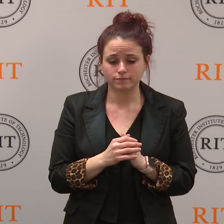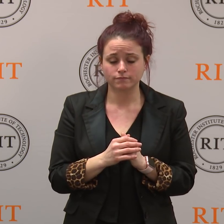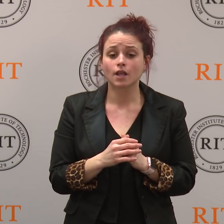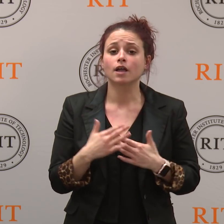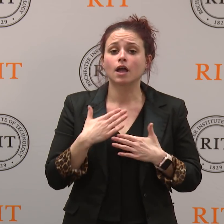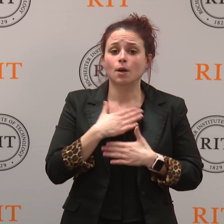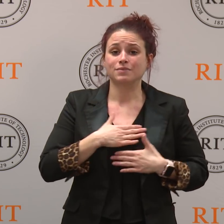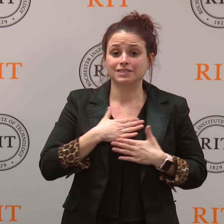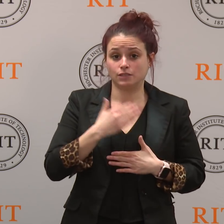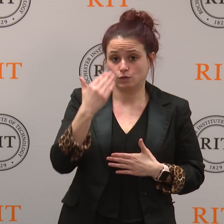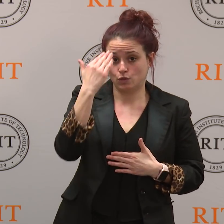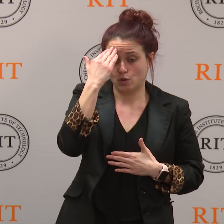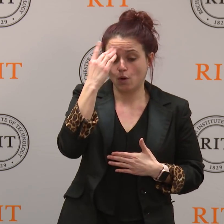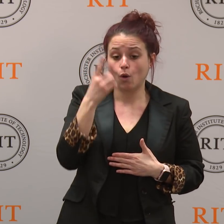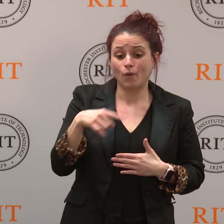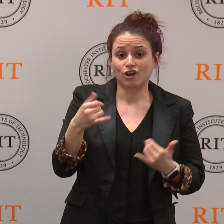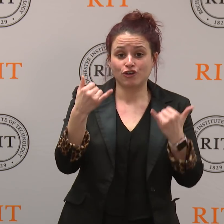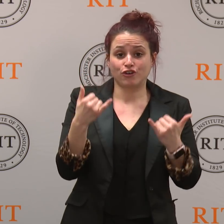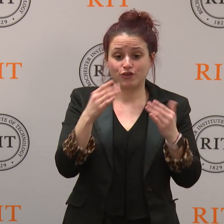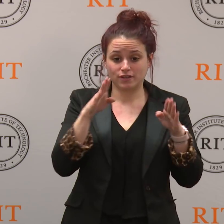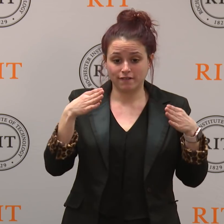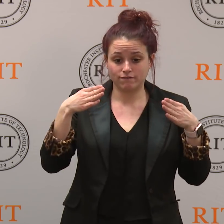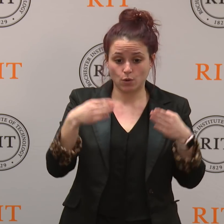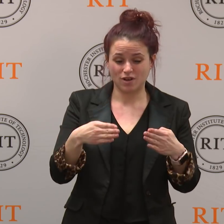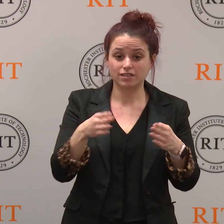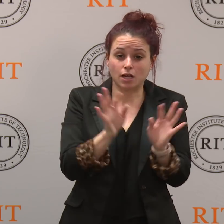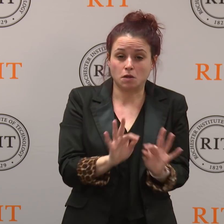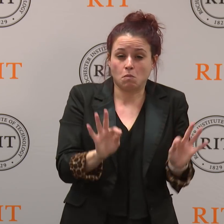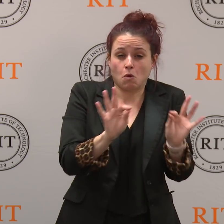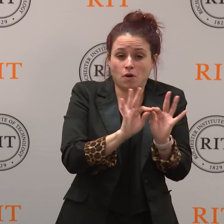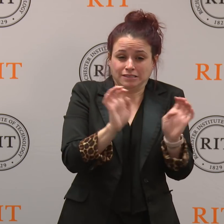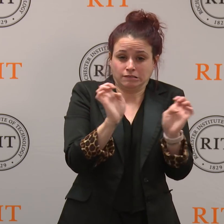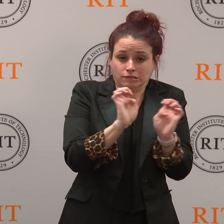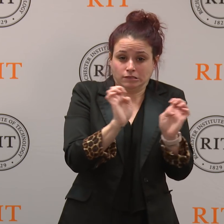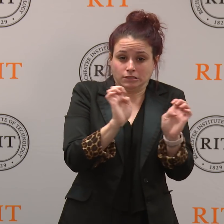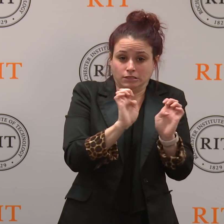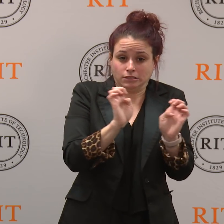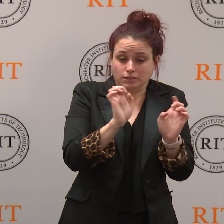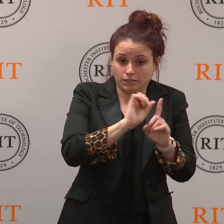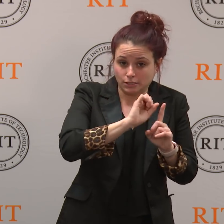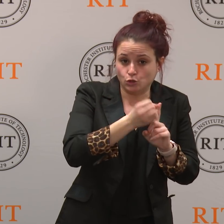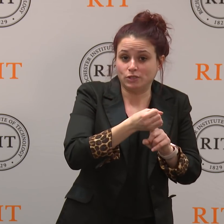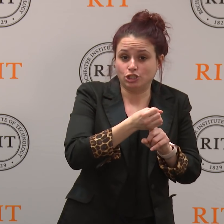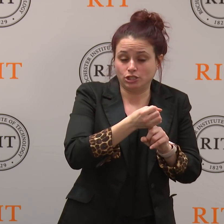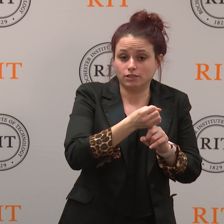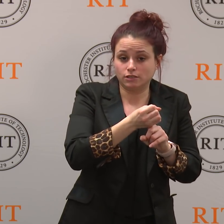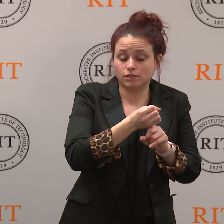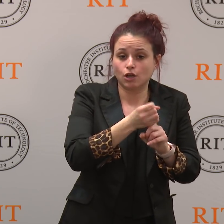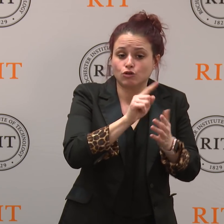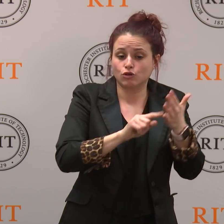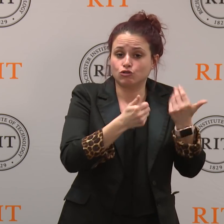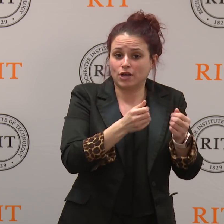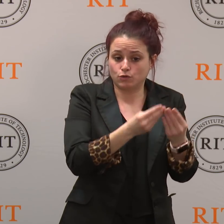we are currently focused on major matters of immediate health and safety, and academic